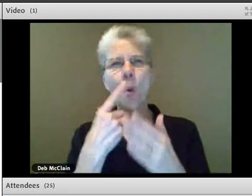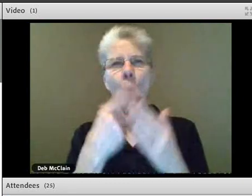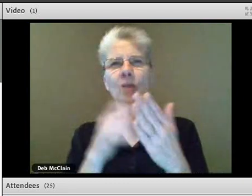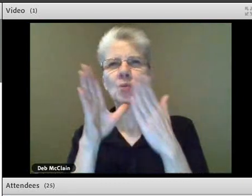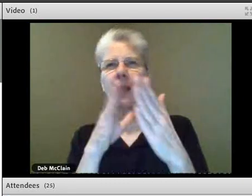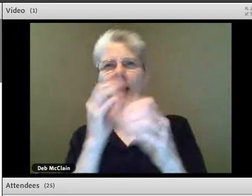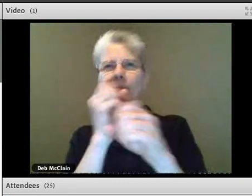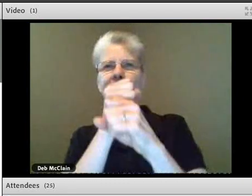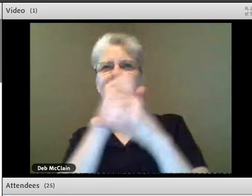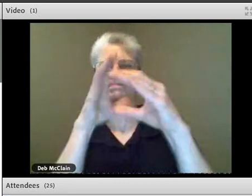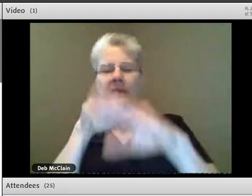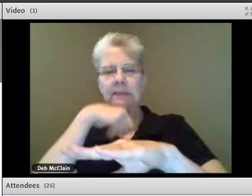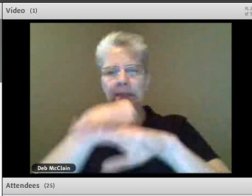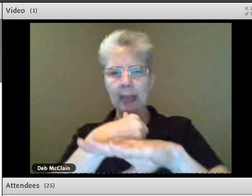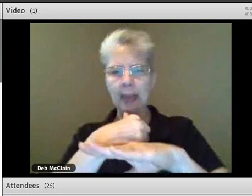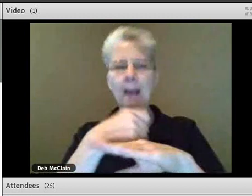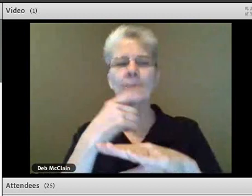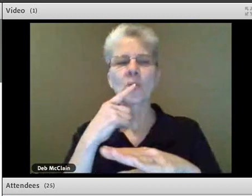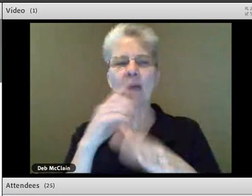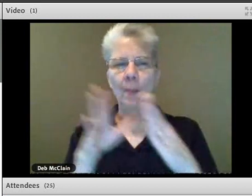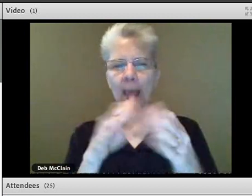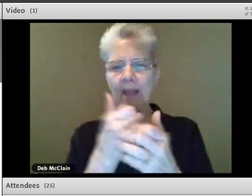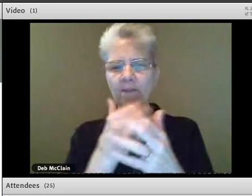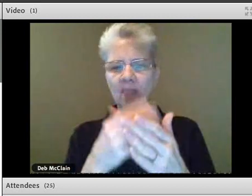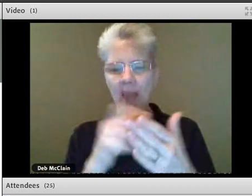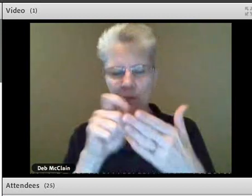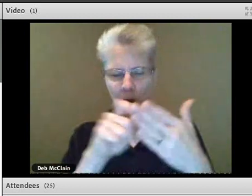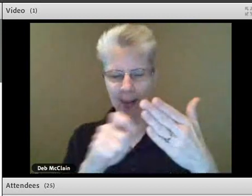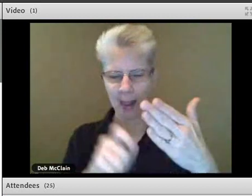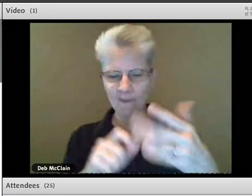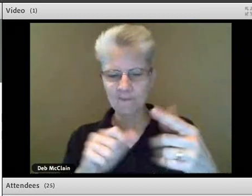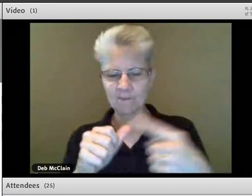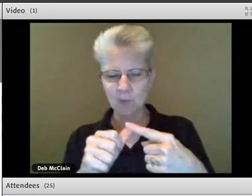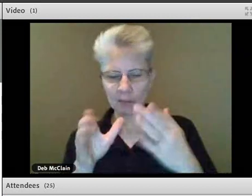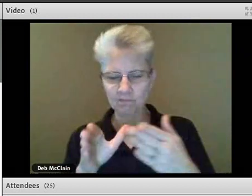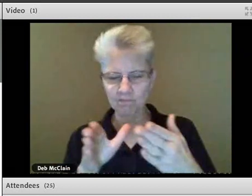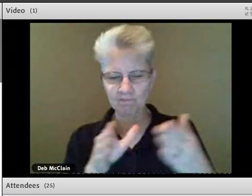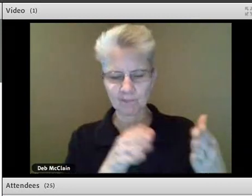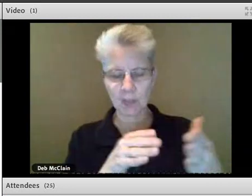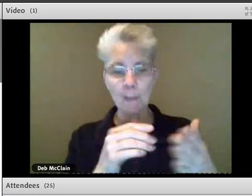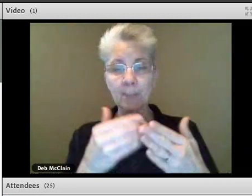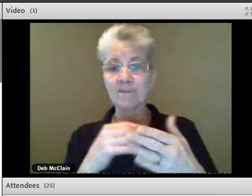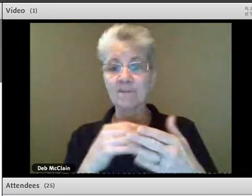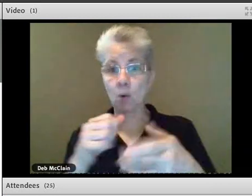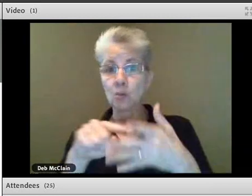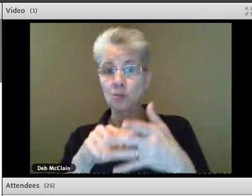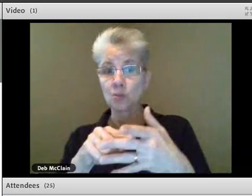You got to make sure... You have to basically plan everything out on pen and paper, as I always like to say, before you start playing online,